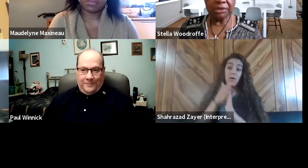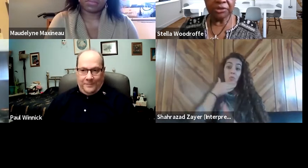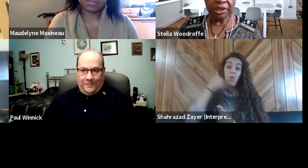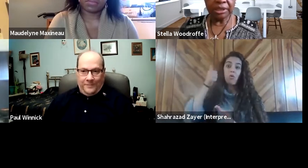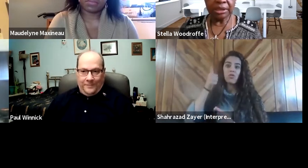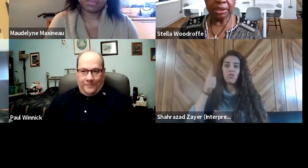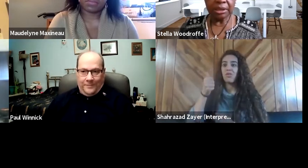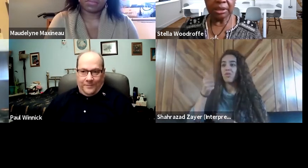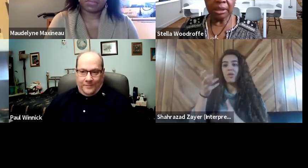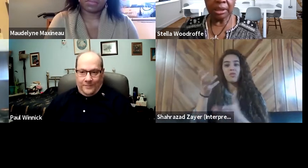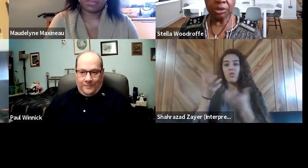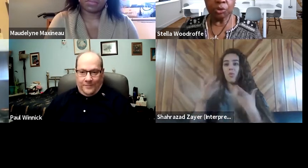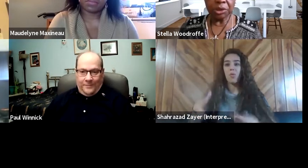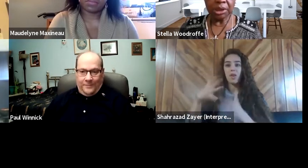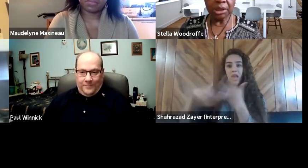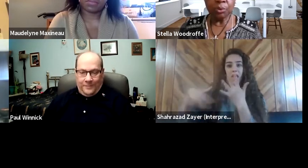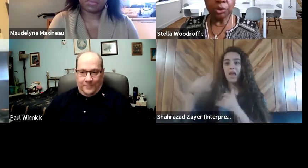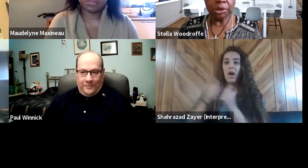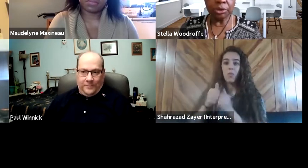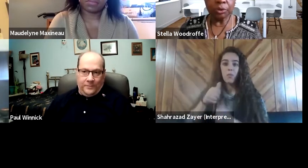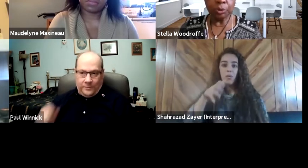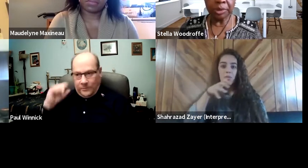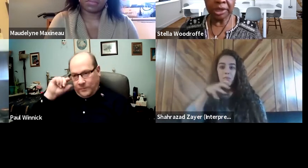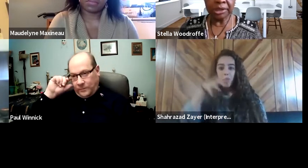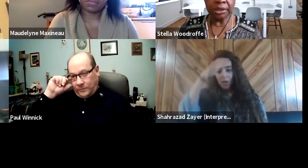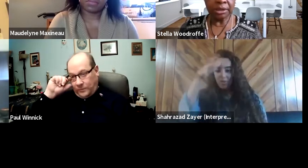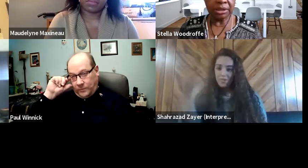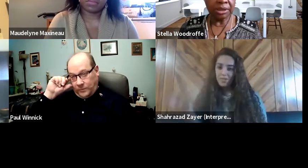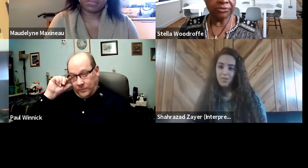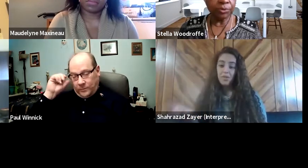difficulty in college where he wanted to go party and stuff